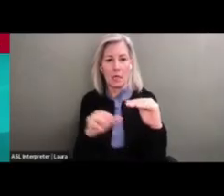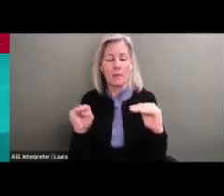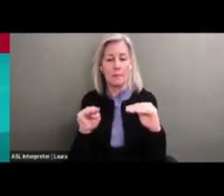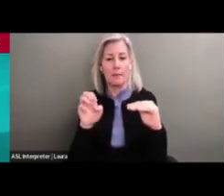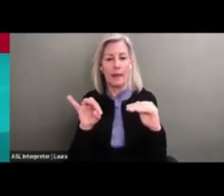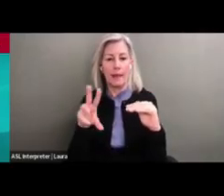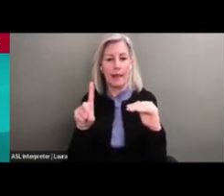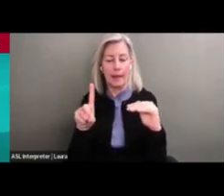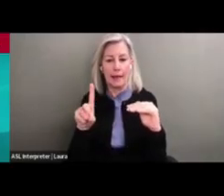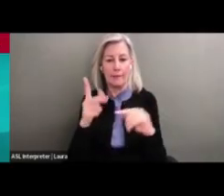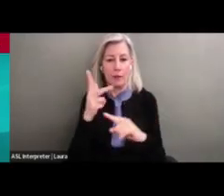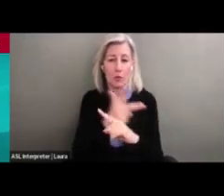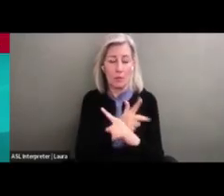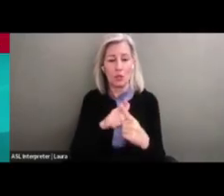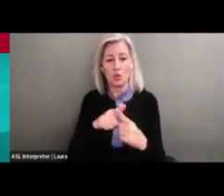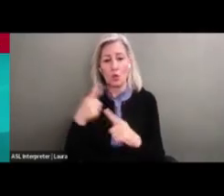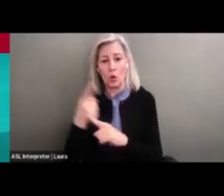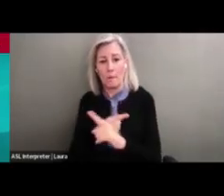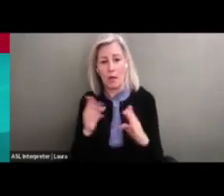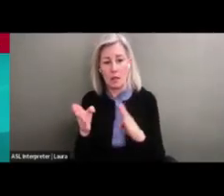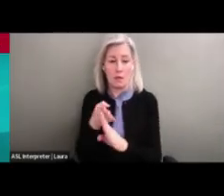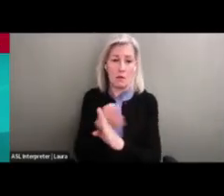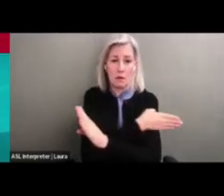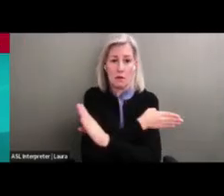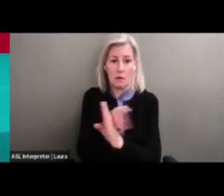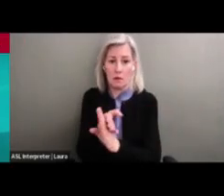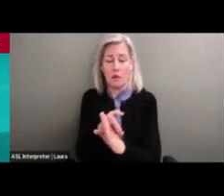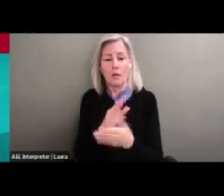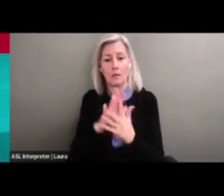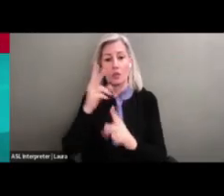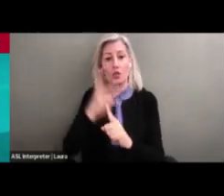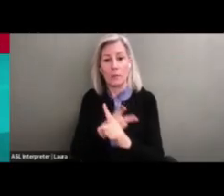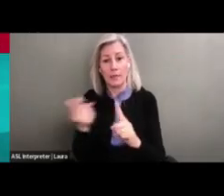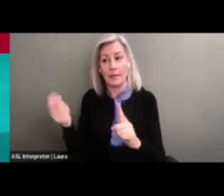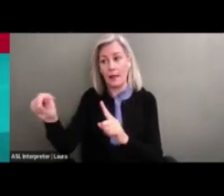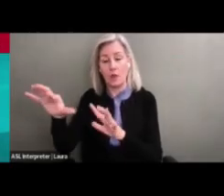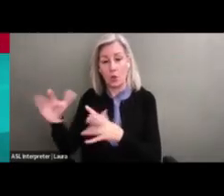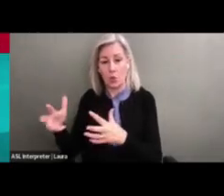200,000,002 put new eligibility rules required and major technology upgrades to implement them. H.R. 1 requires